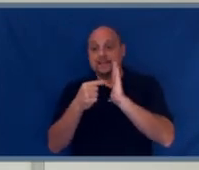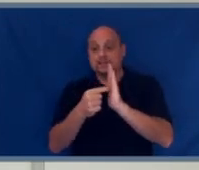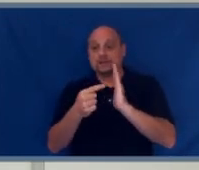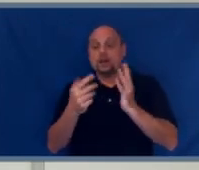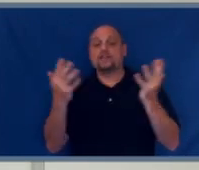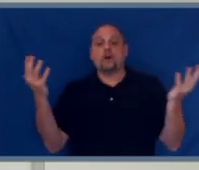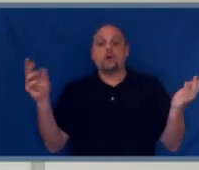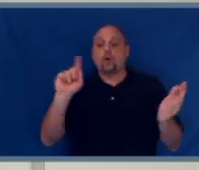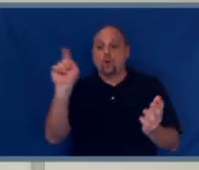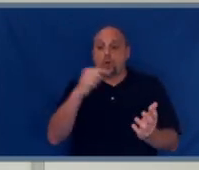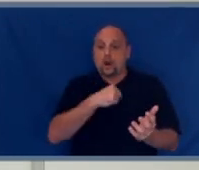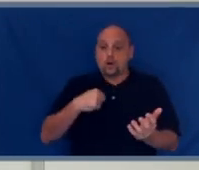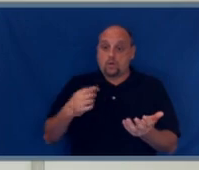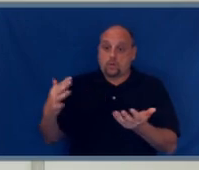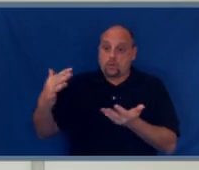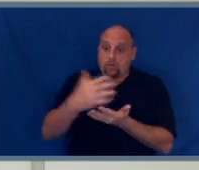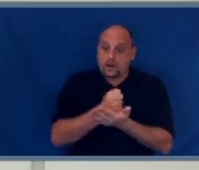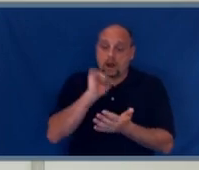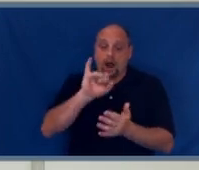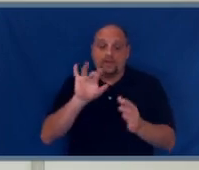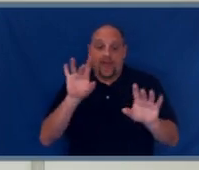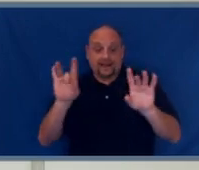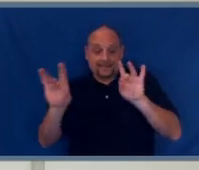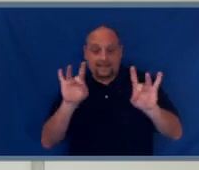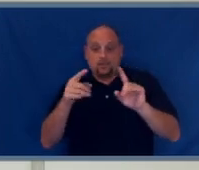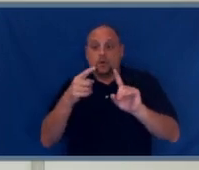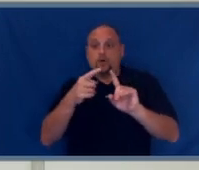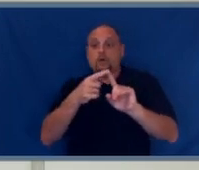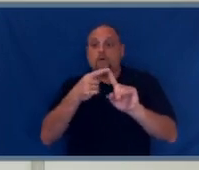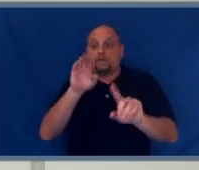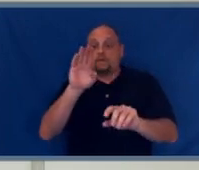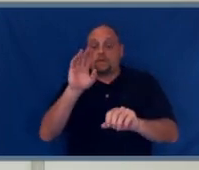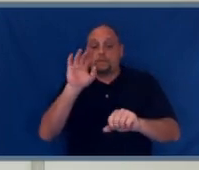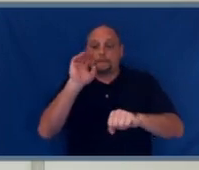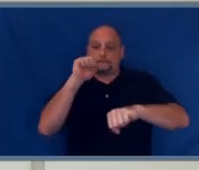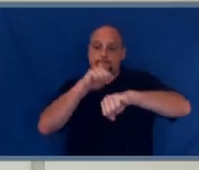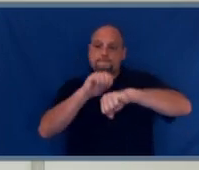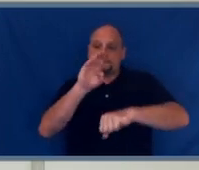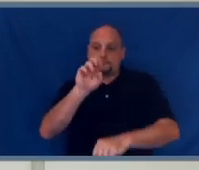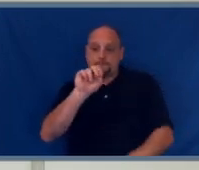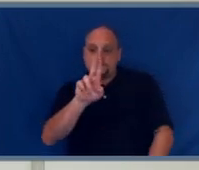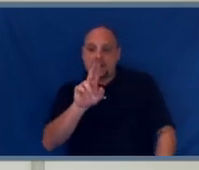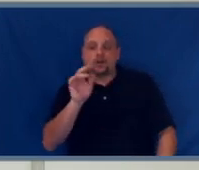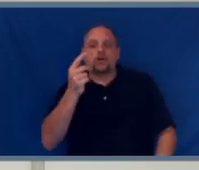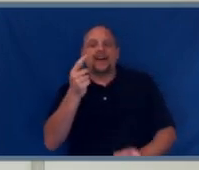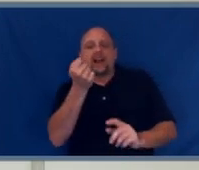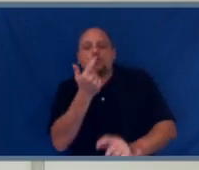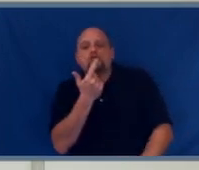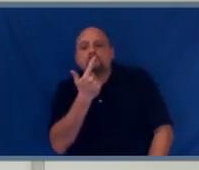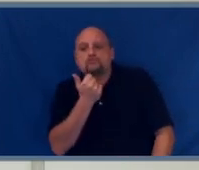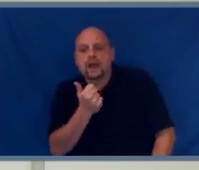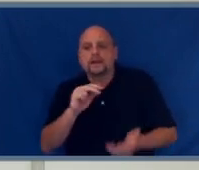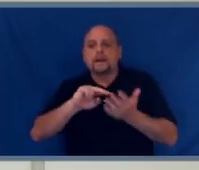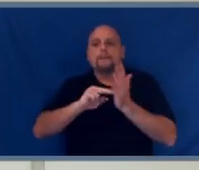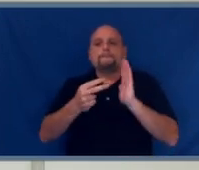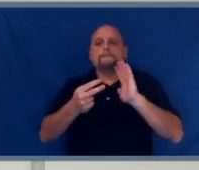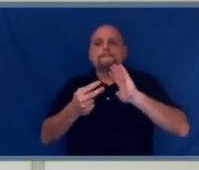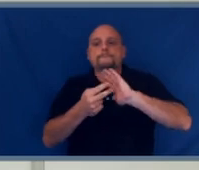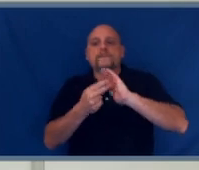WE HAVE INDICATIONS THAT THE SAMPLE HAS A COLOUR THAT IS RED